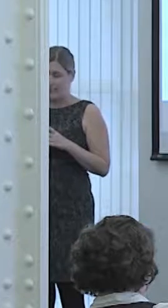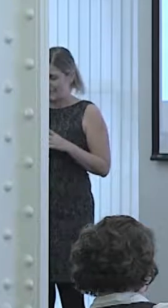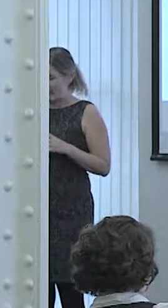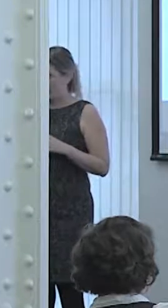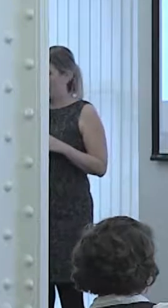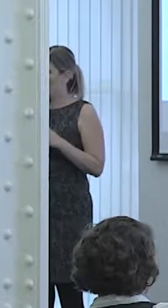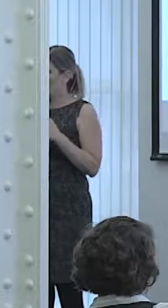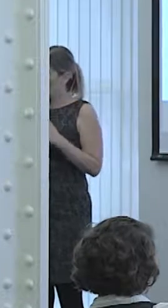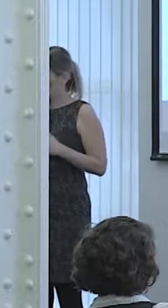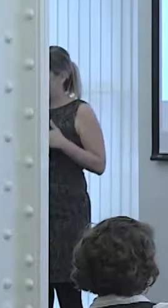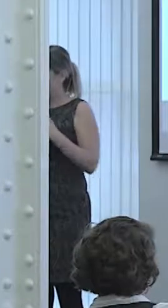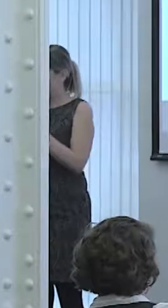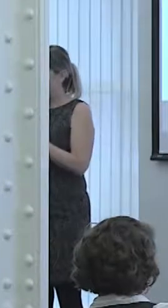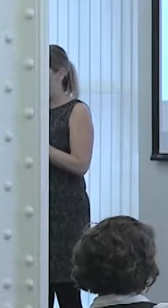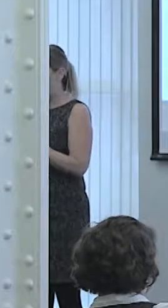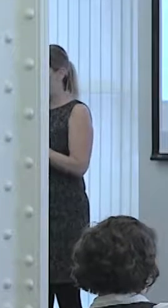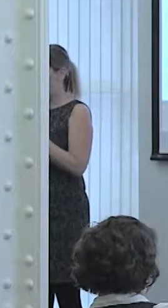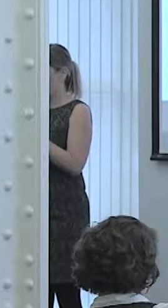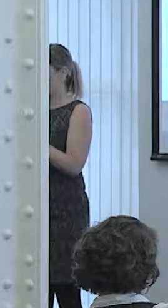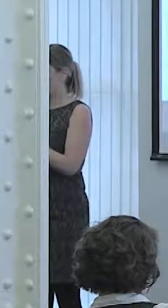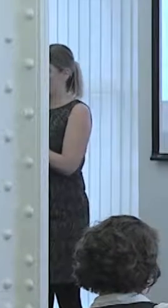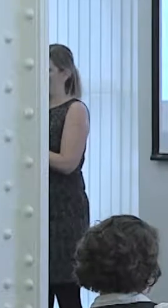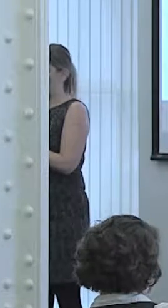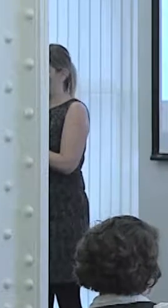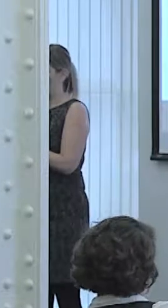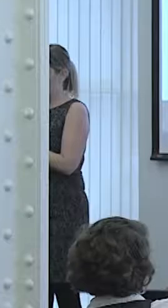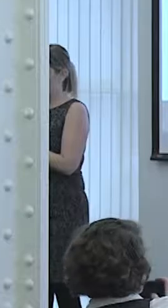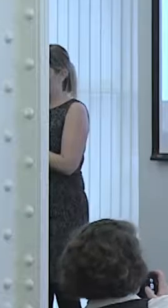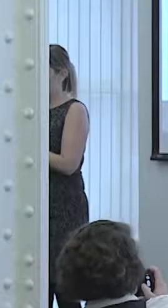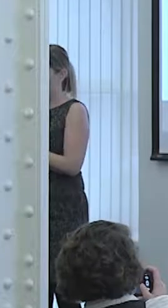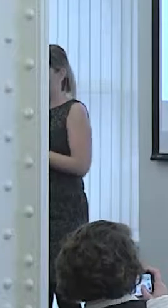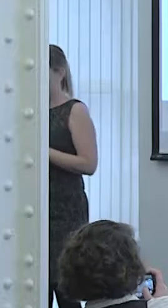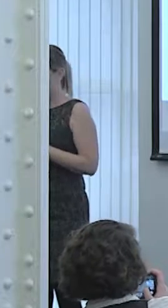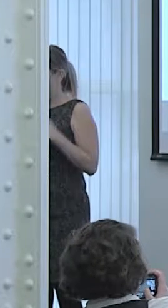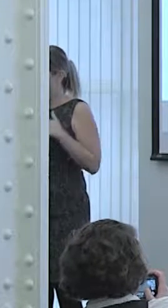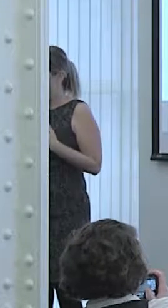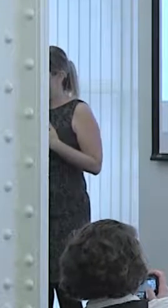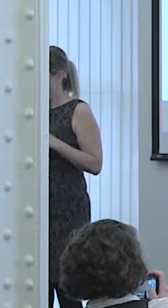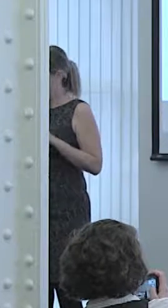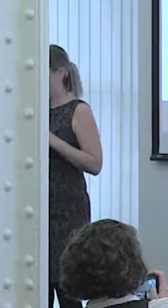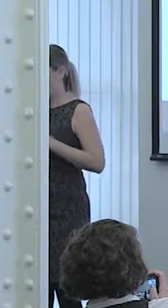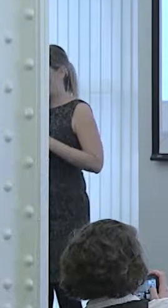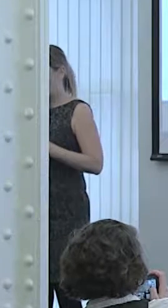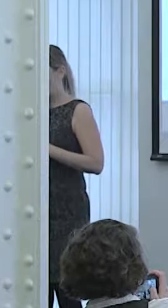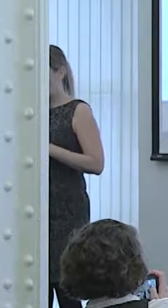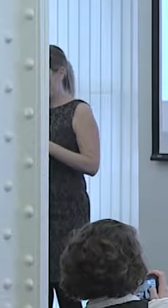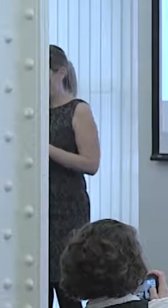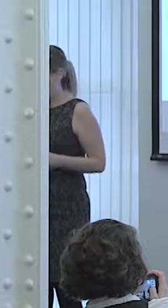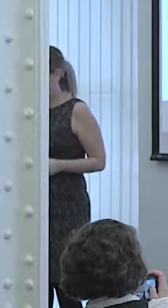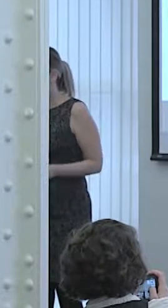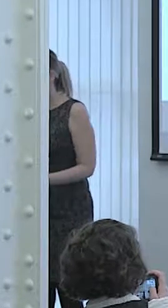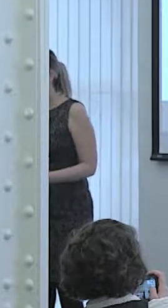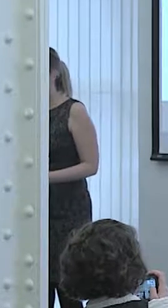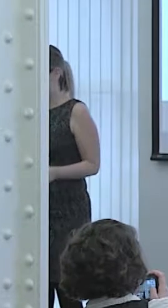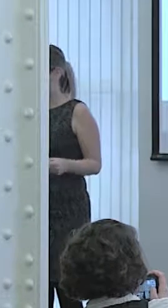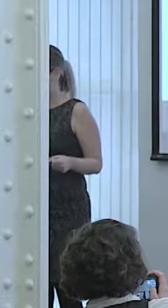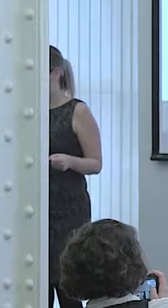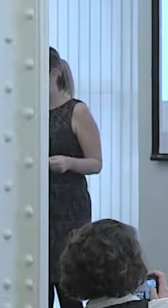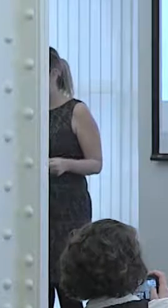and it was basically saying, I am tired of people thinking that because I use a walker or I use a cane,